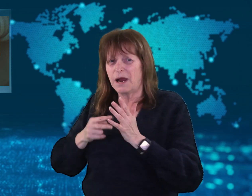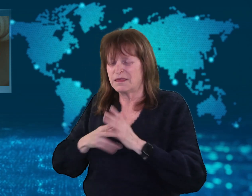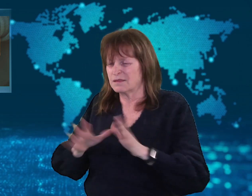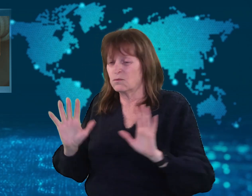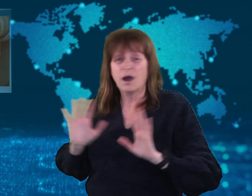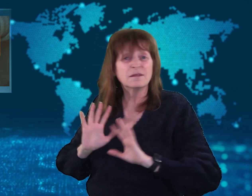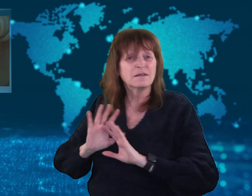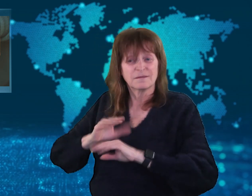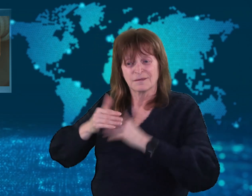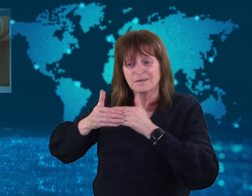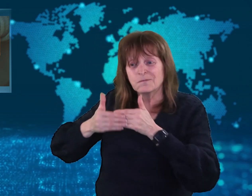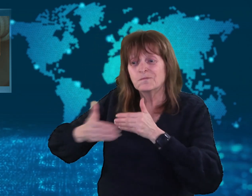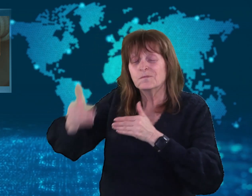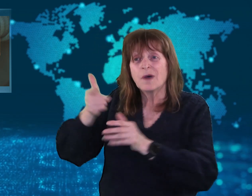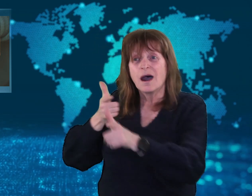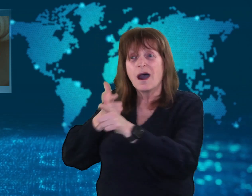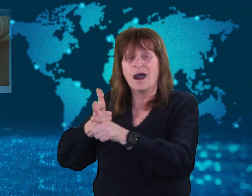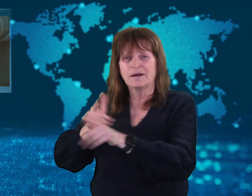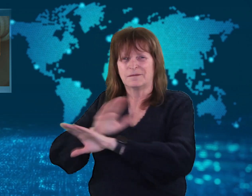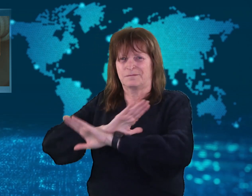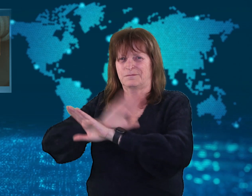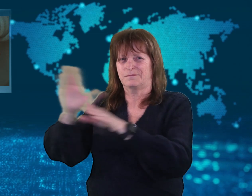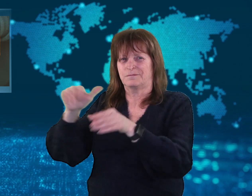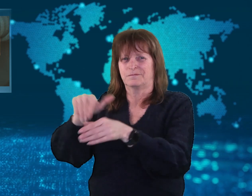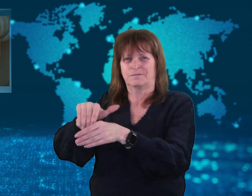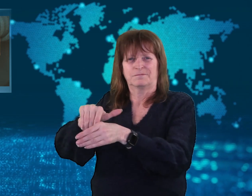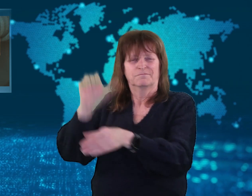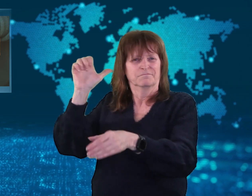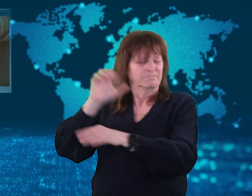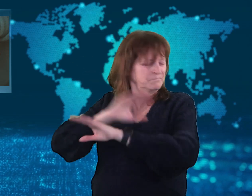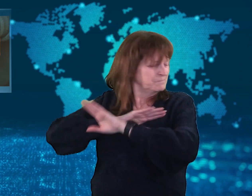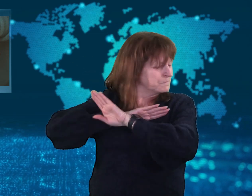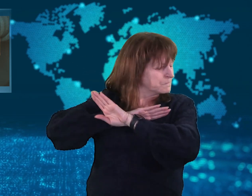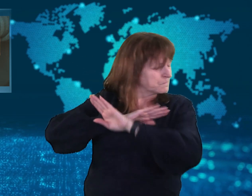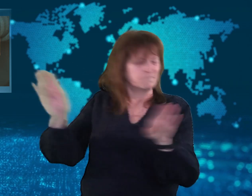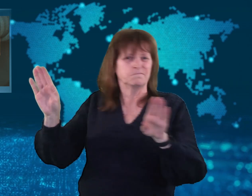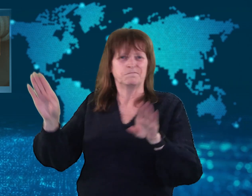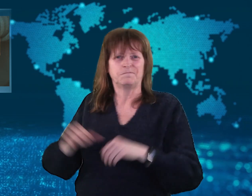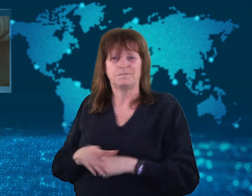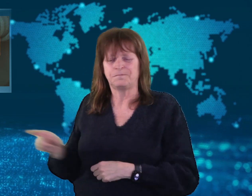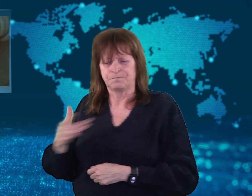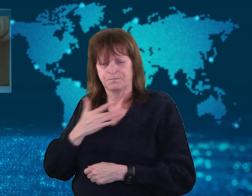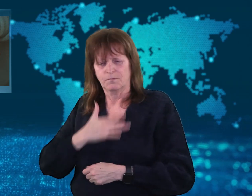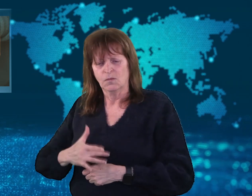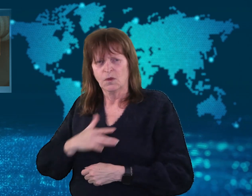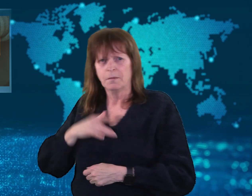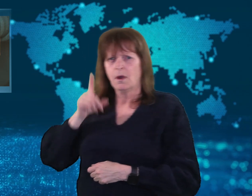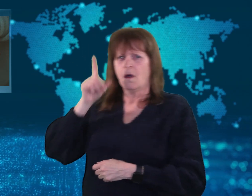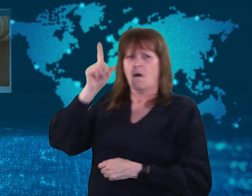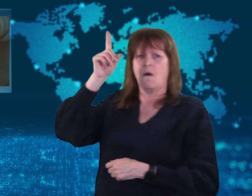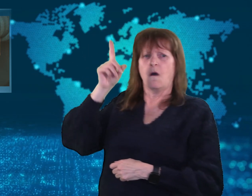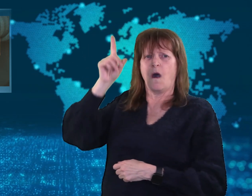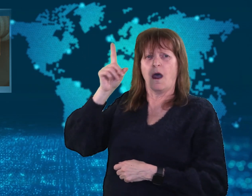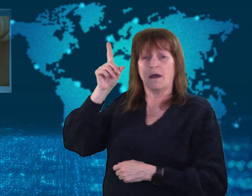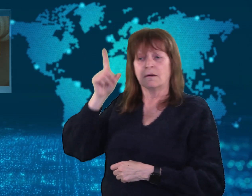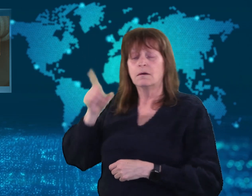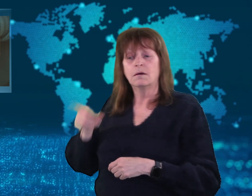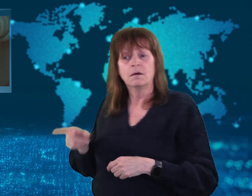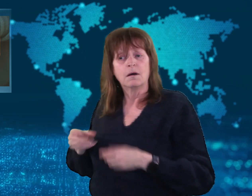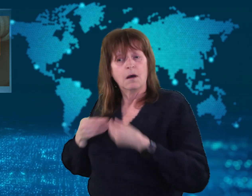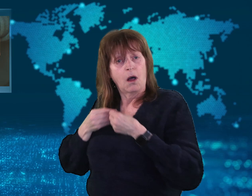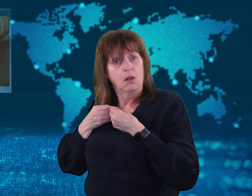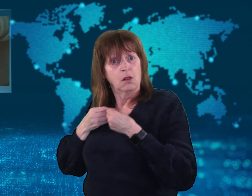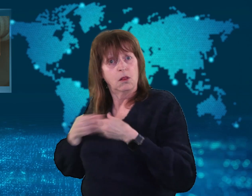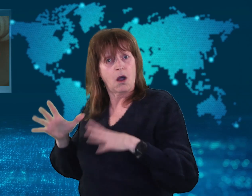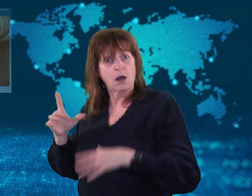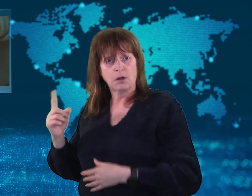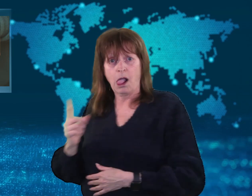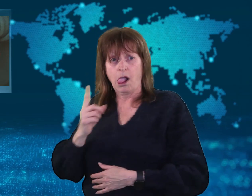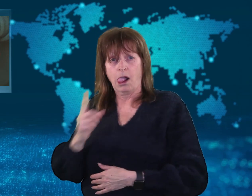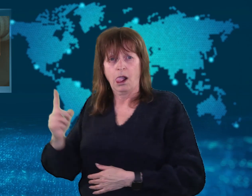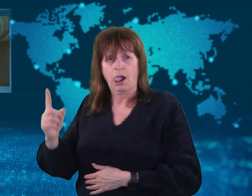Acosta has said he is going to quit hunting for good.